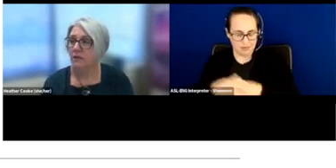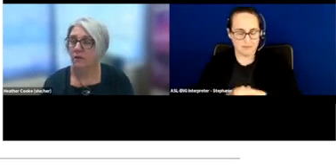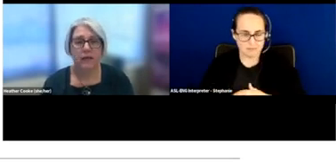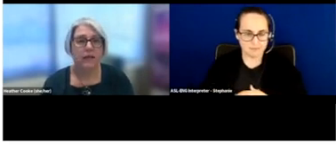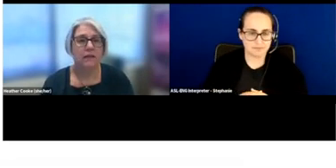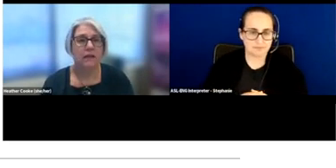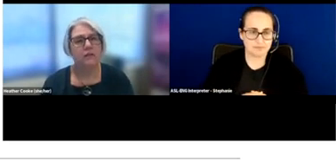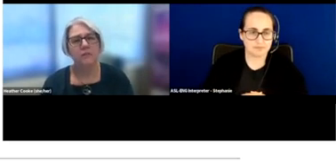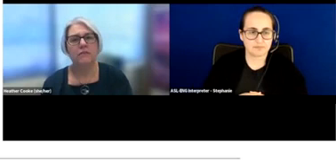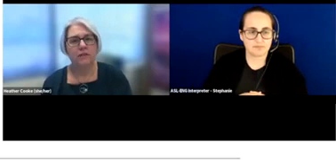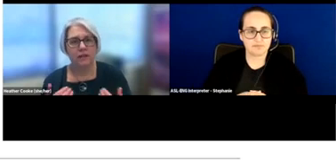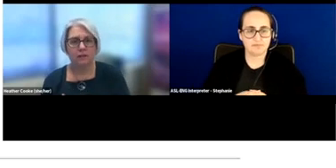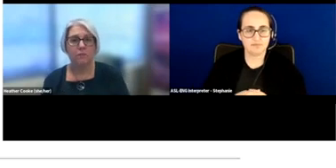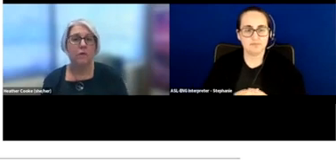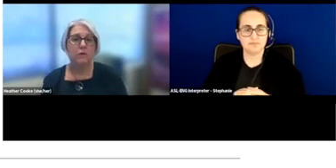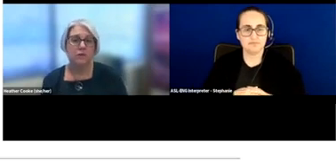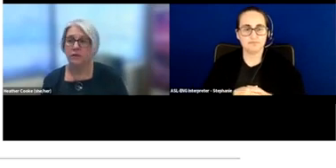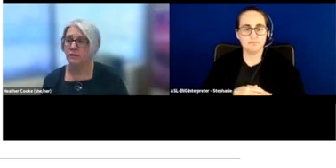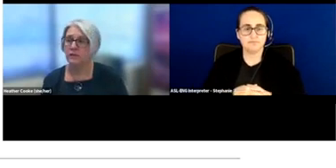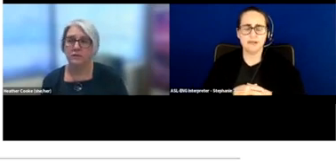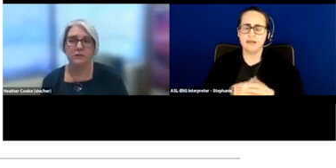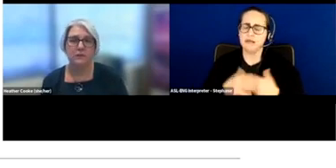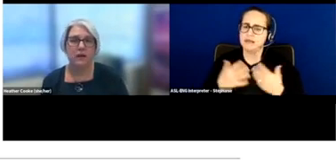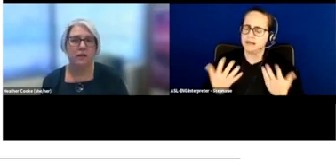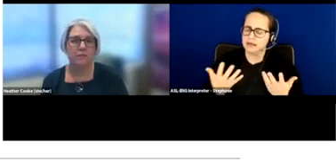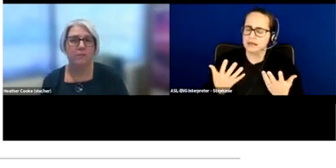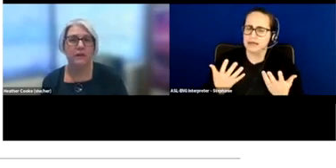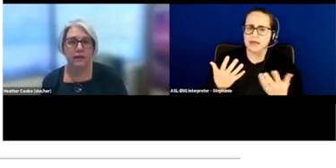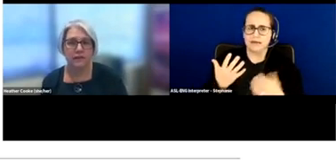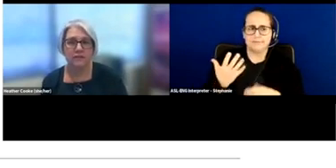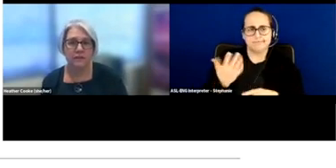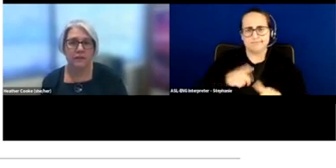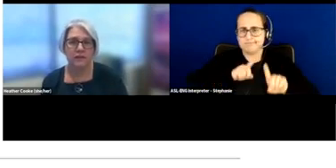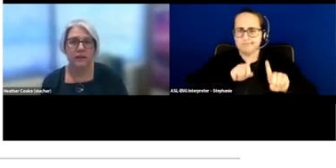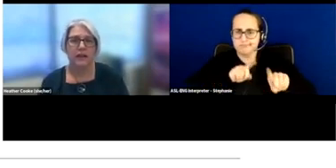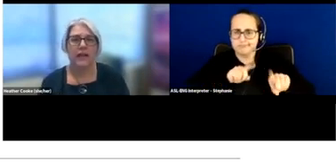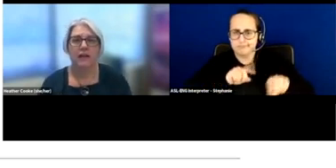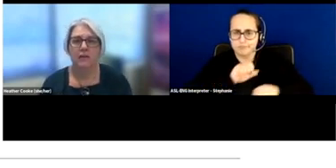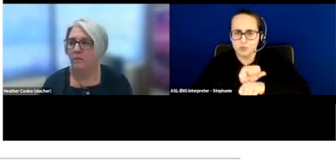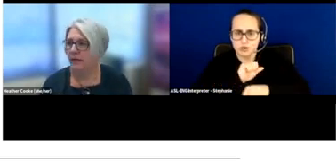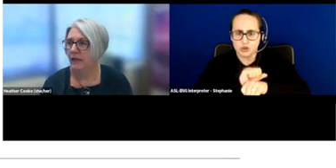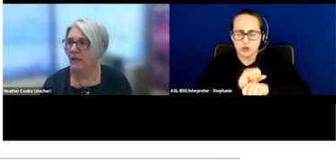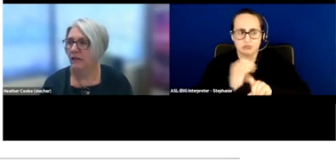So in terms of the exposure to peer incivility and bullying,